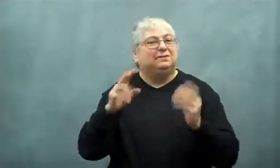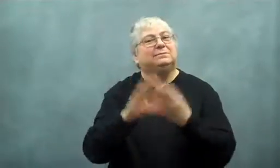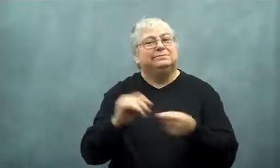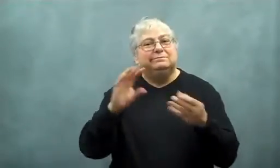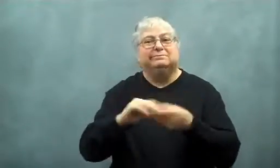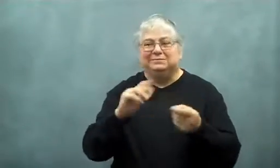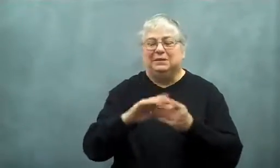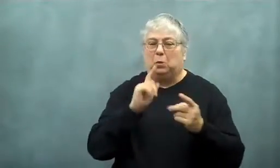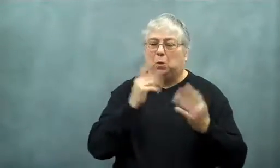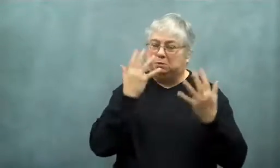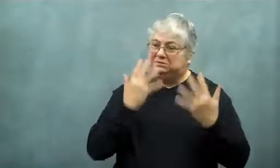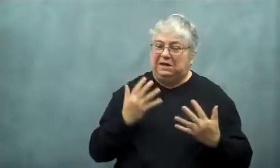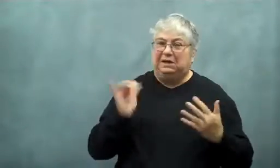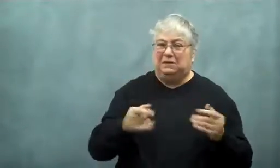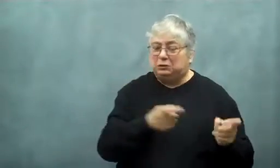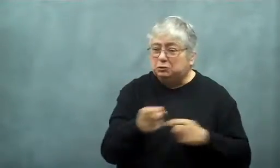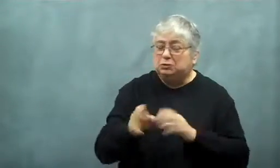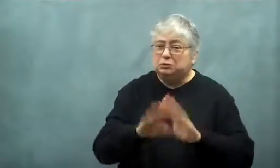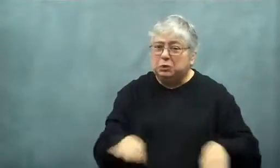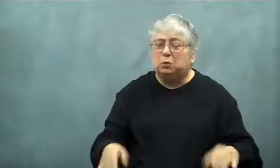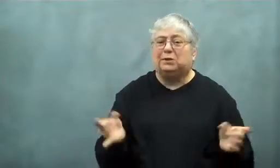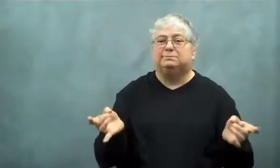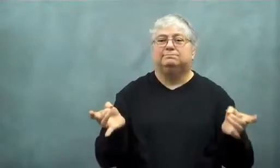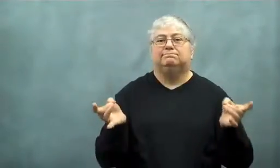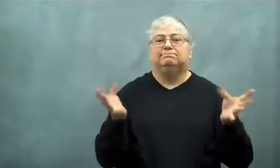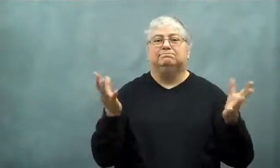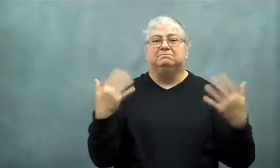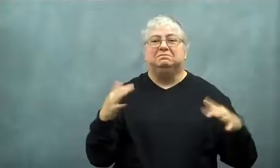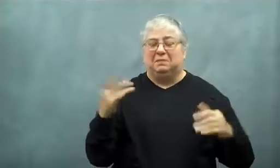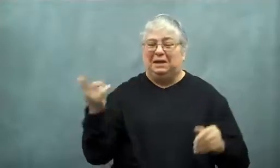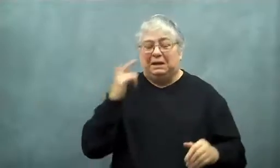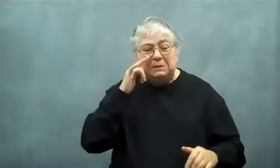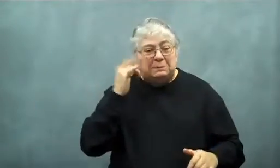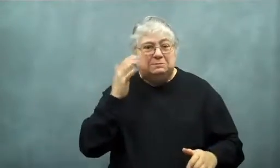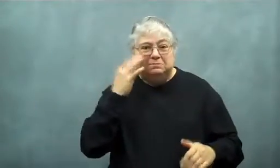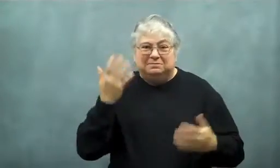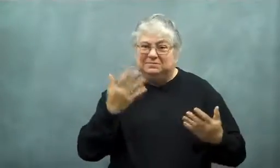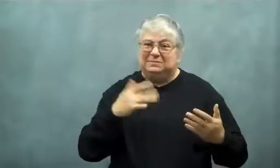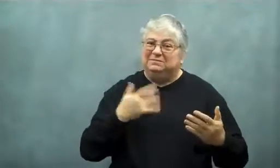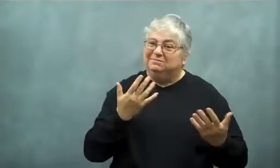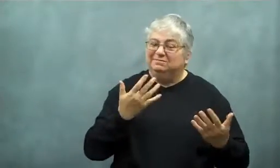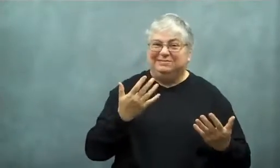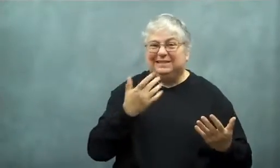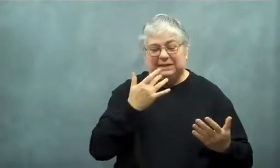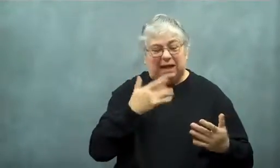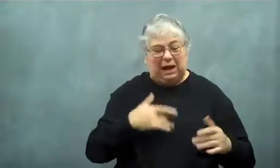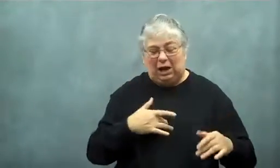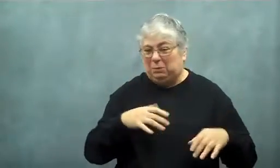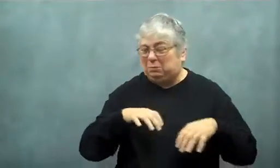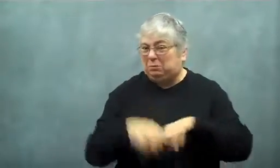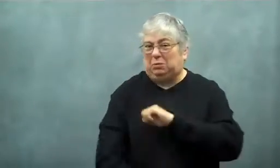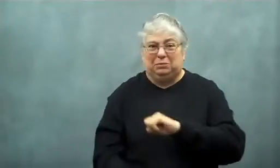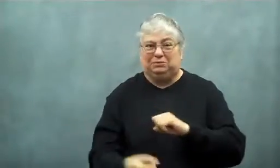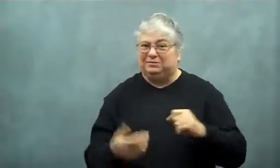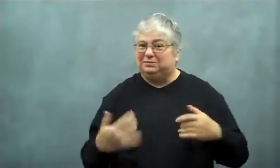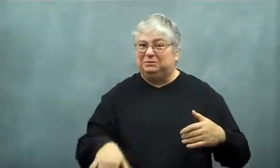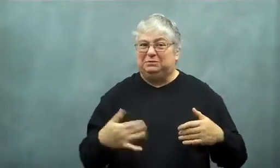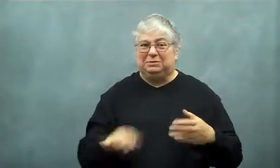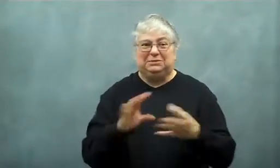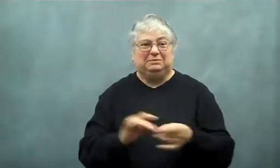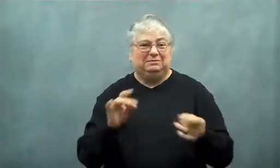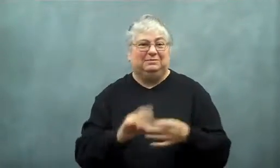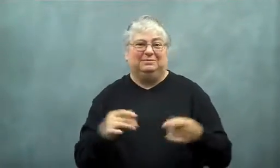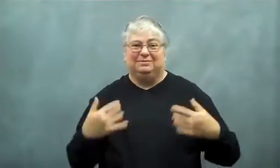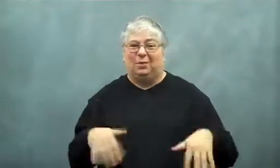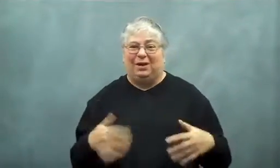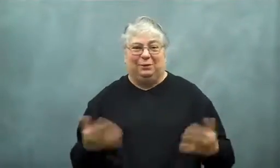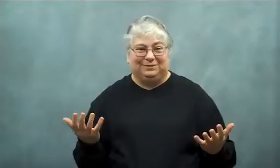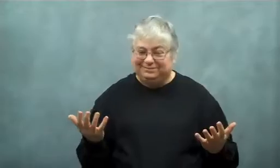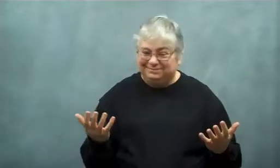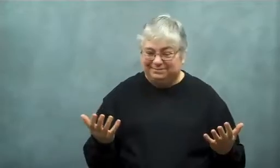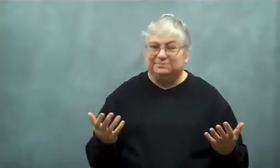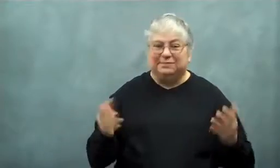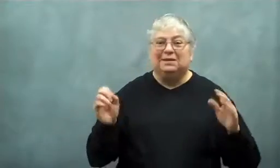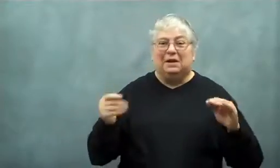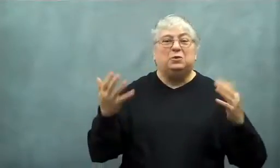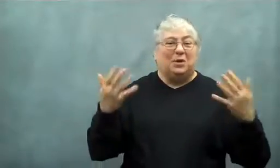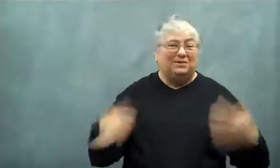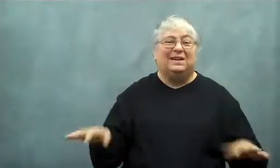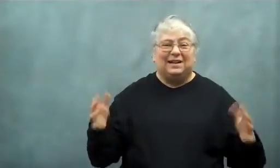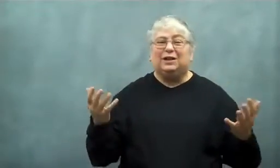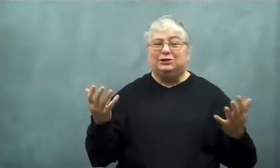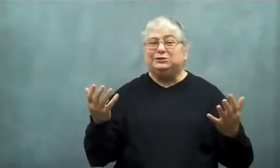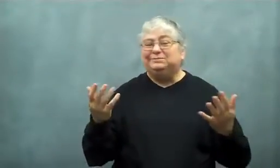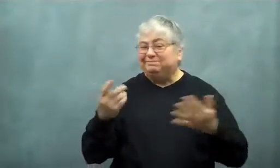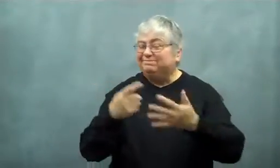He was saddened by the shooting. He wiped away tears and was heartbroken.